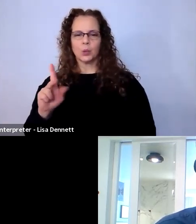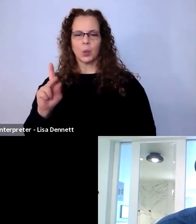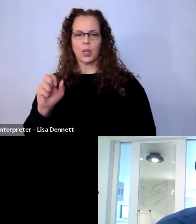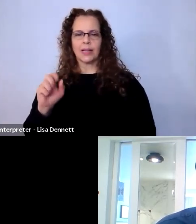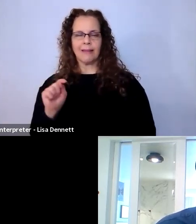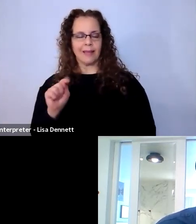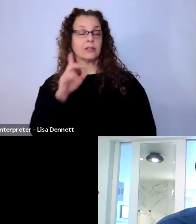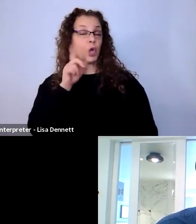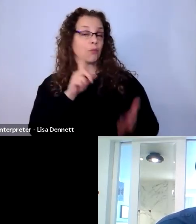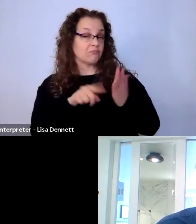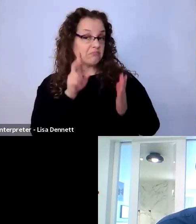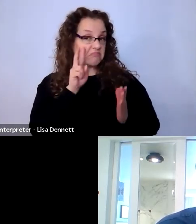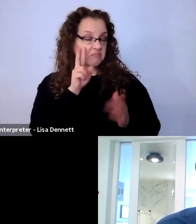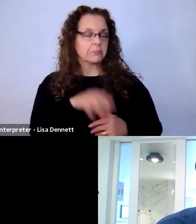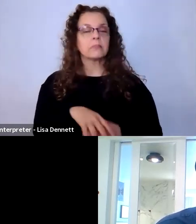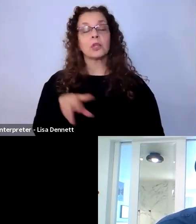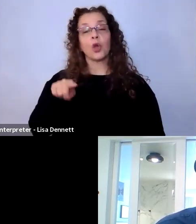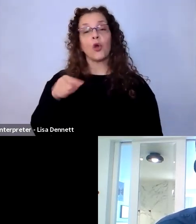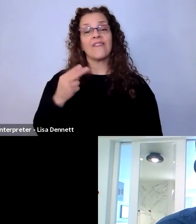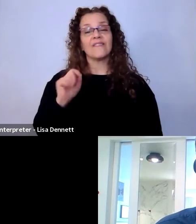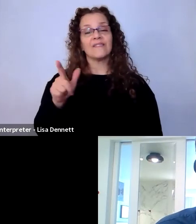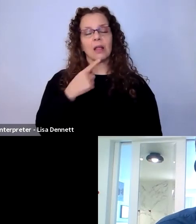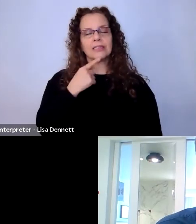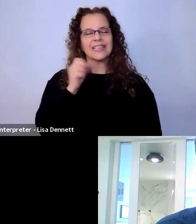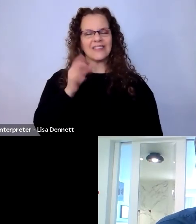that out so phil asks if we change the title from Global Accessibility